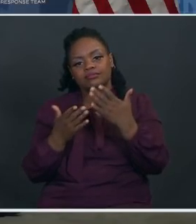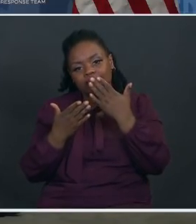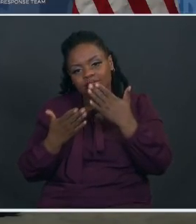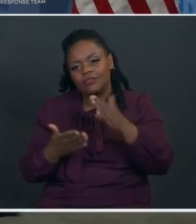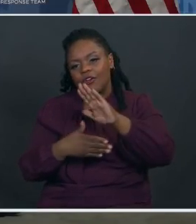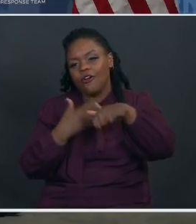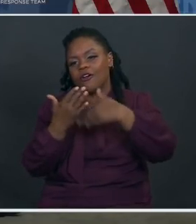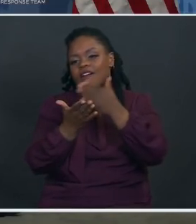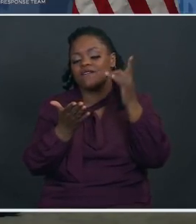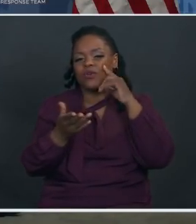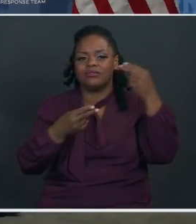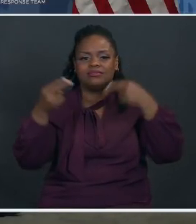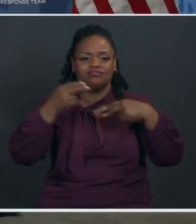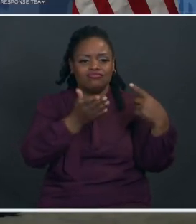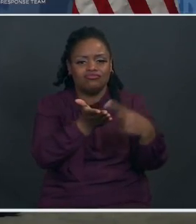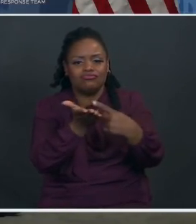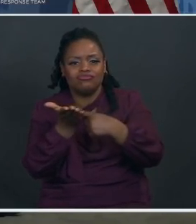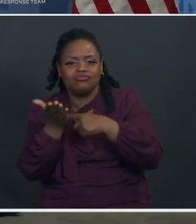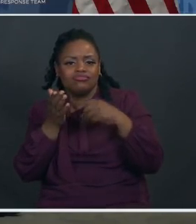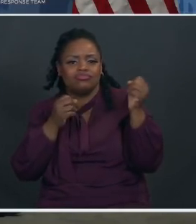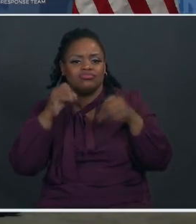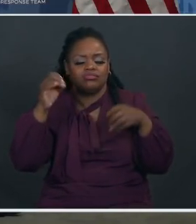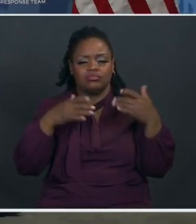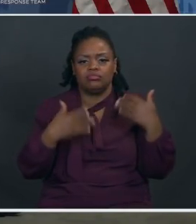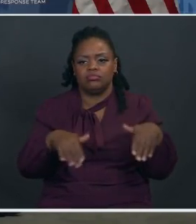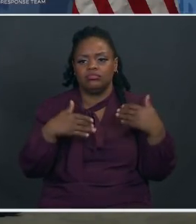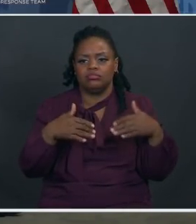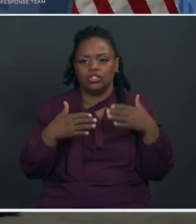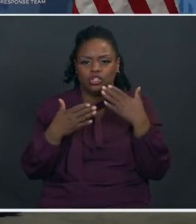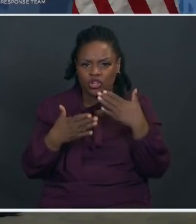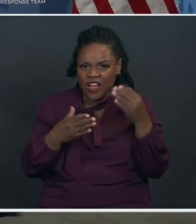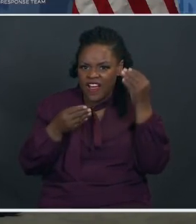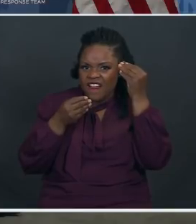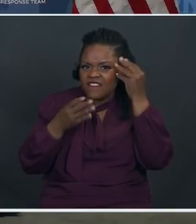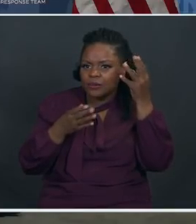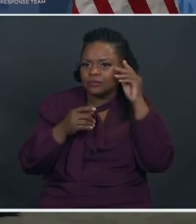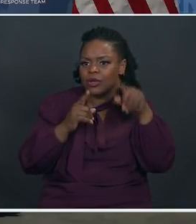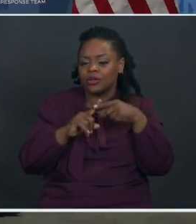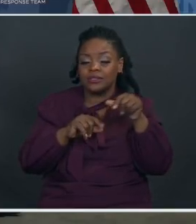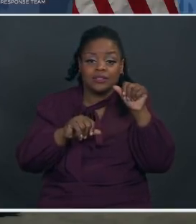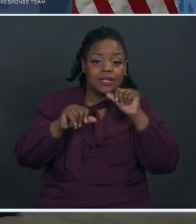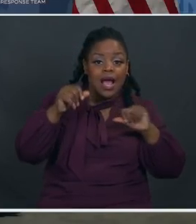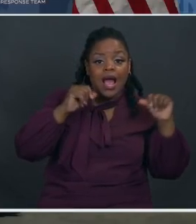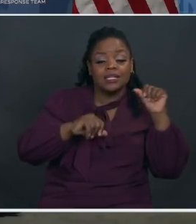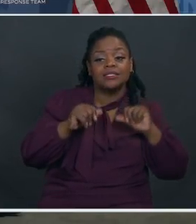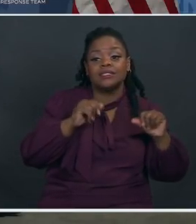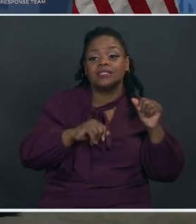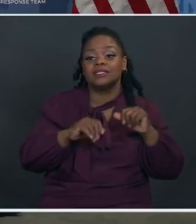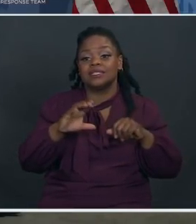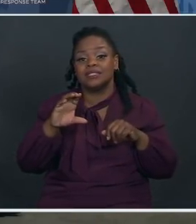As you can see, lots of information on the disease front coming from CDC science, Dr. Fauci